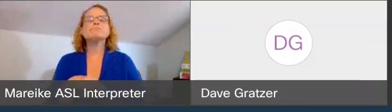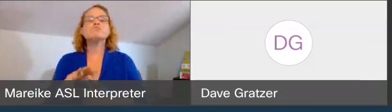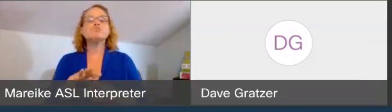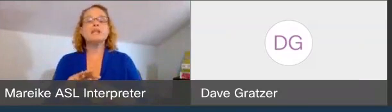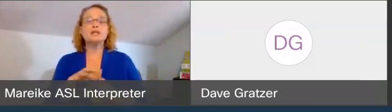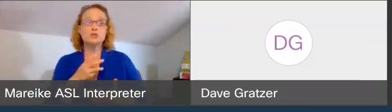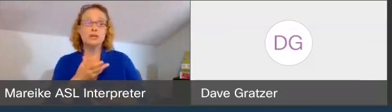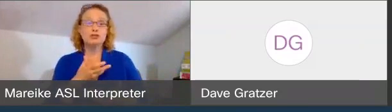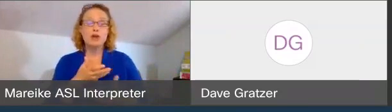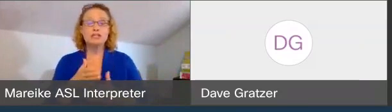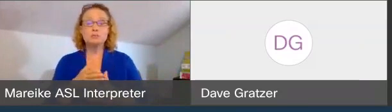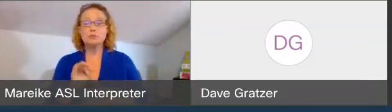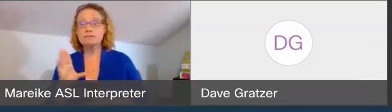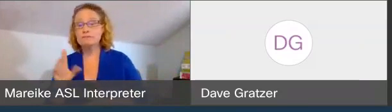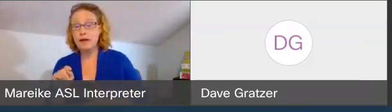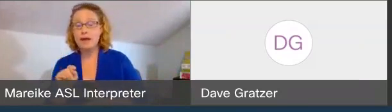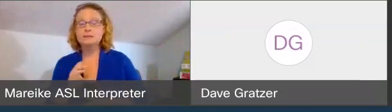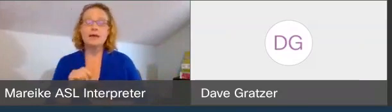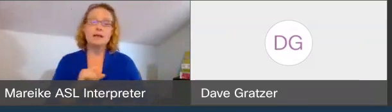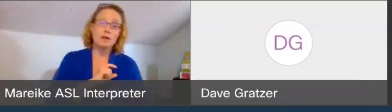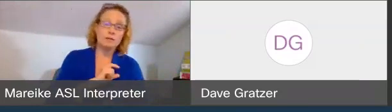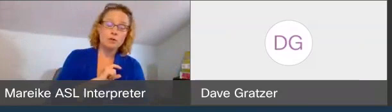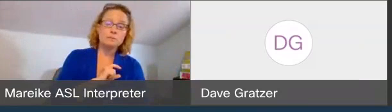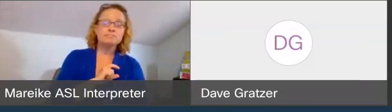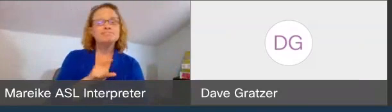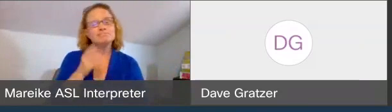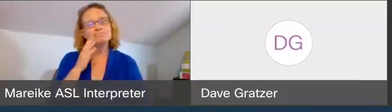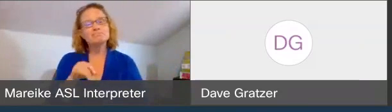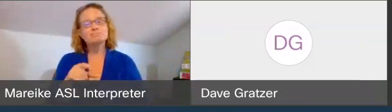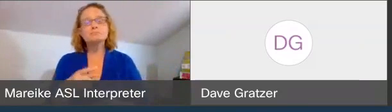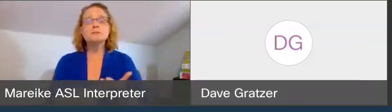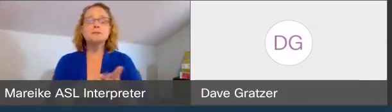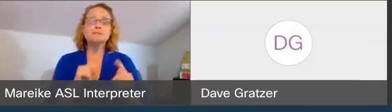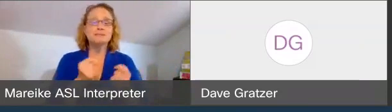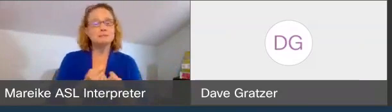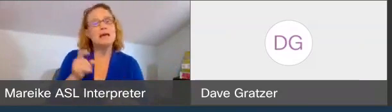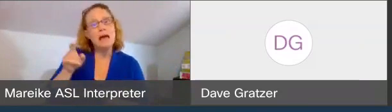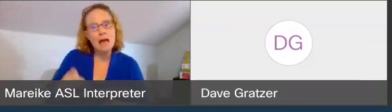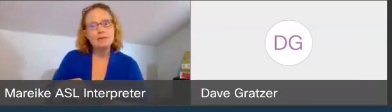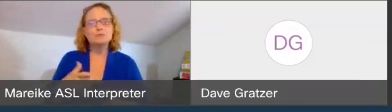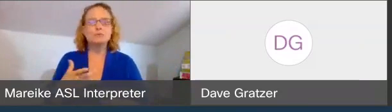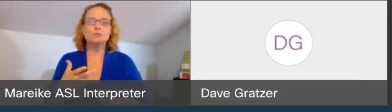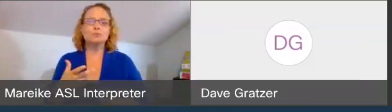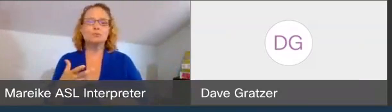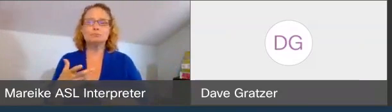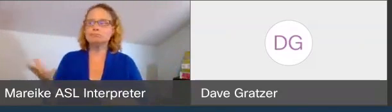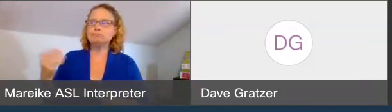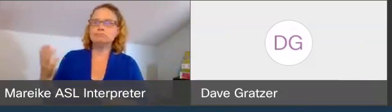between FACT and law enforcement, sometimes our teams do have to activate 911 for a client,